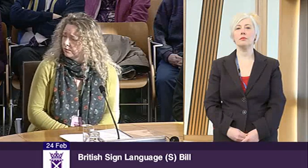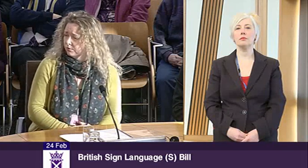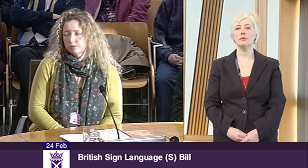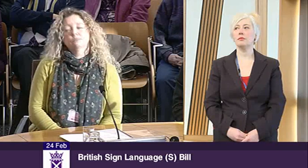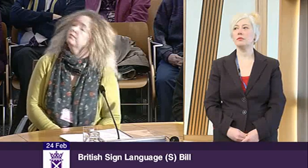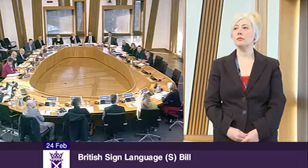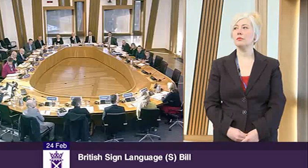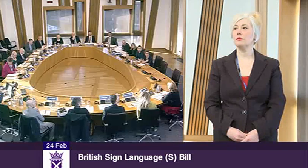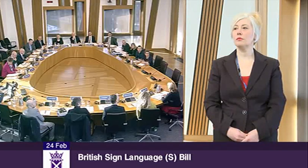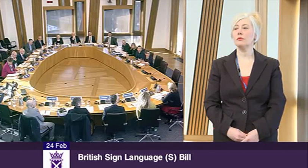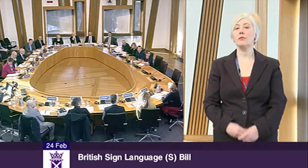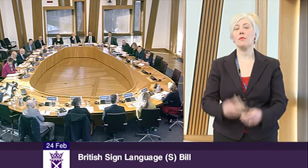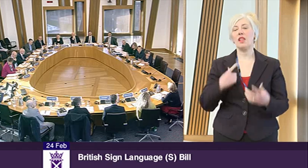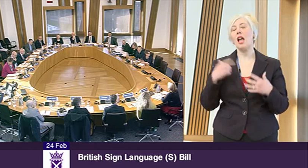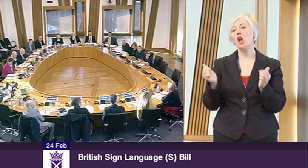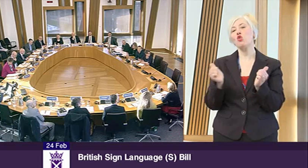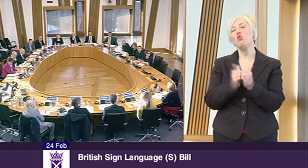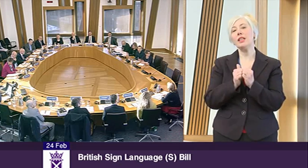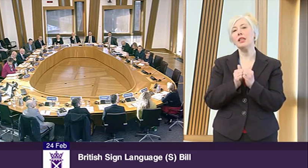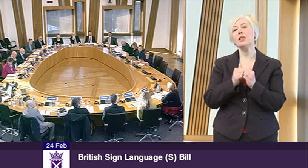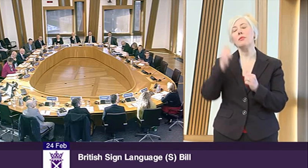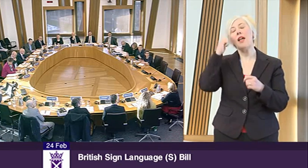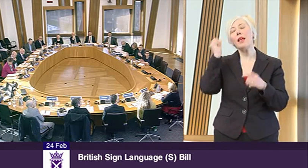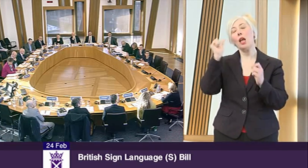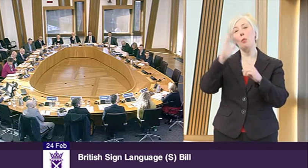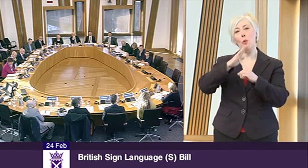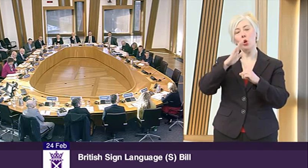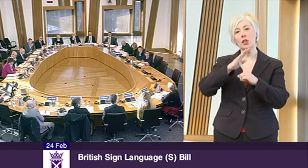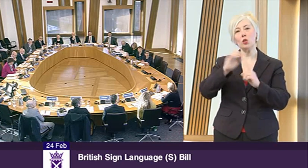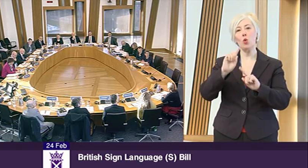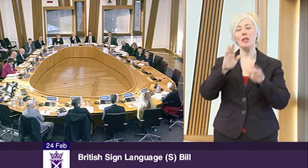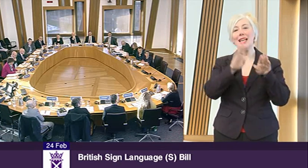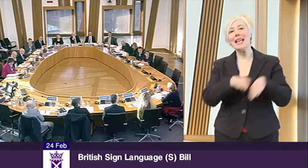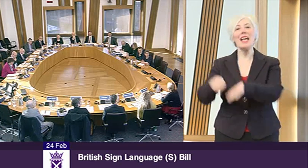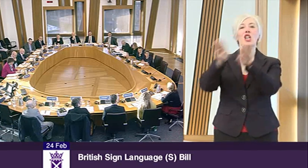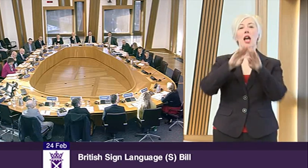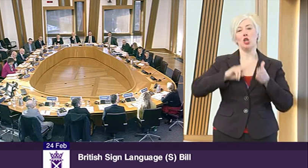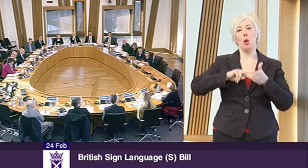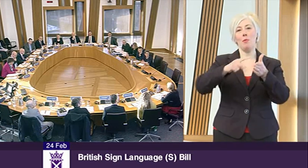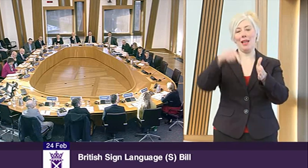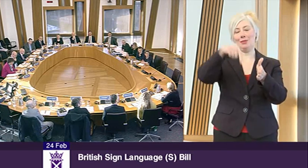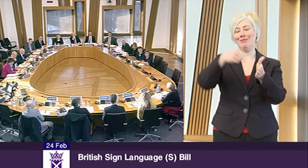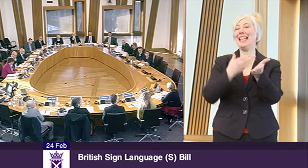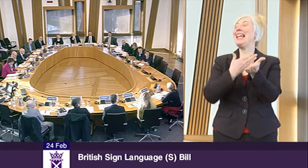Heather Gray: I agree. It will be important that the national plan has a very clear vision